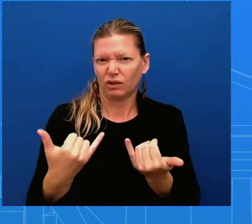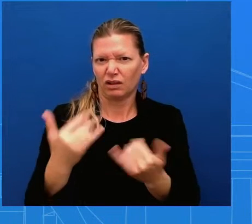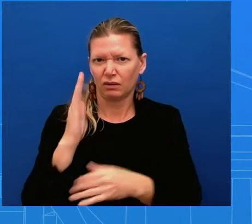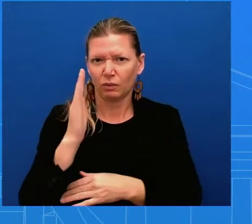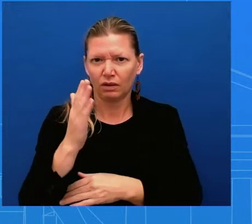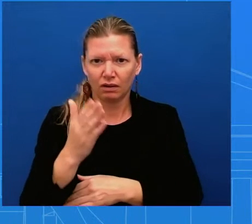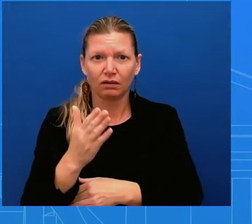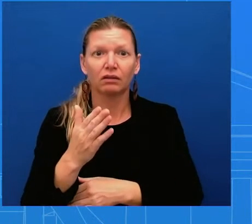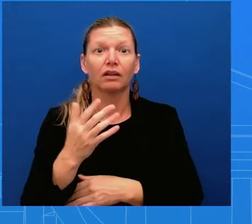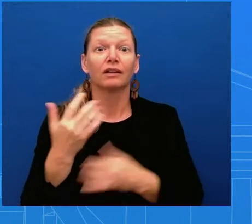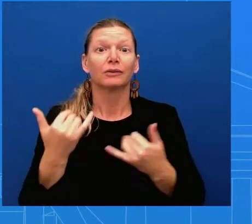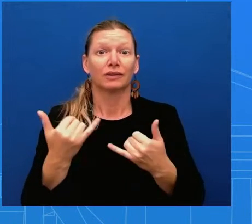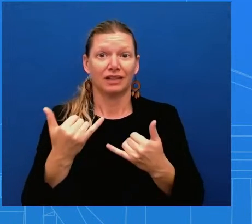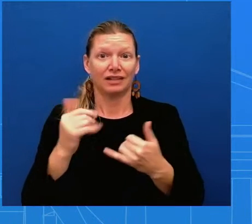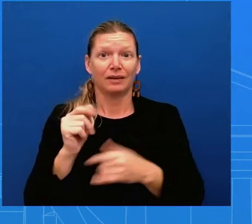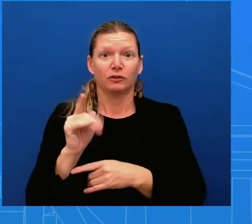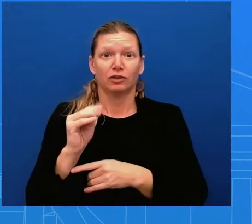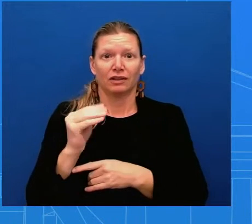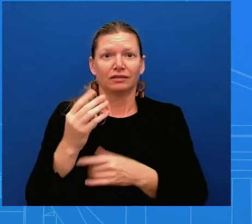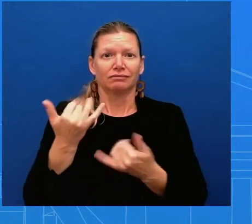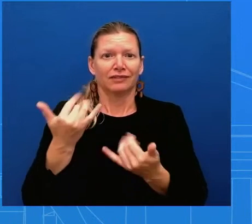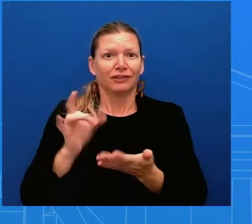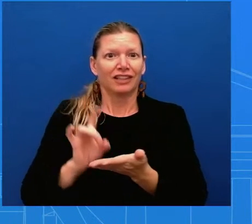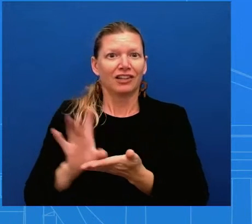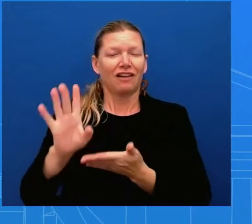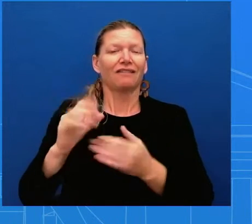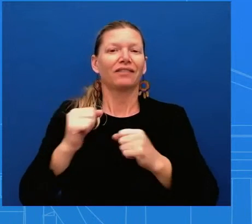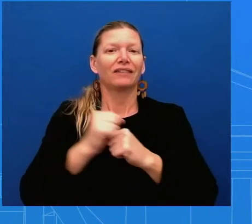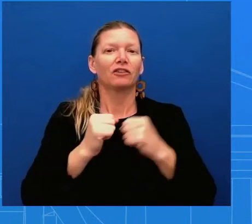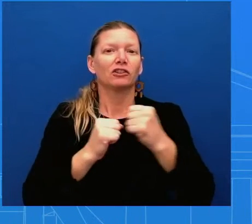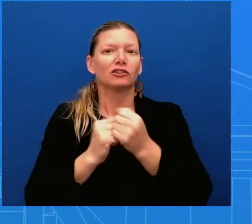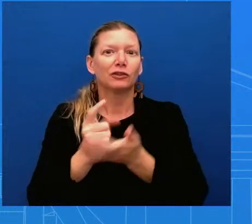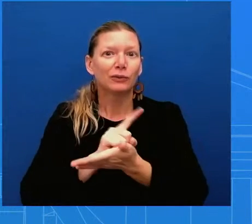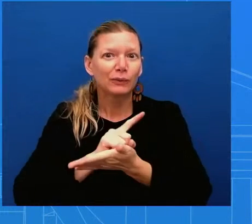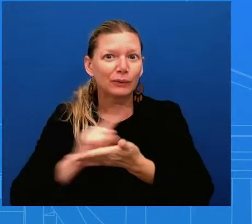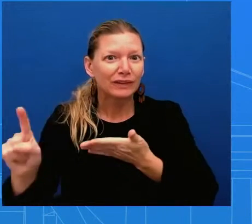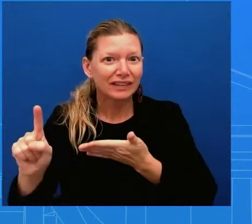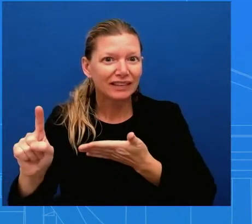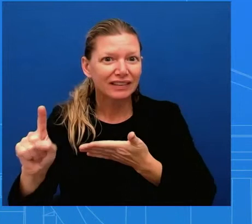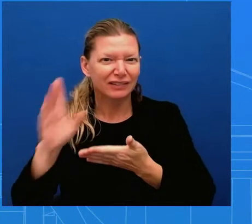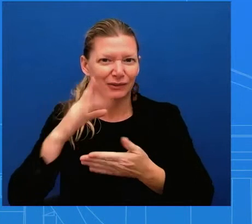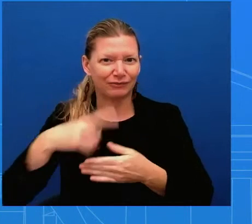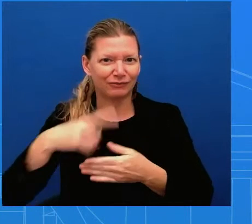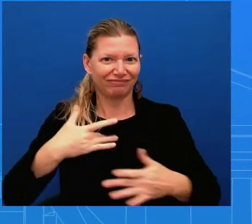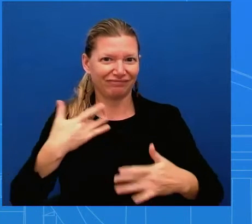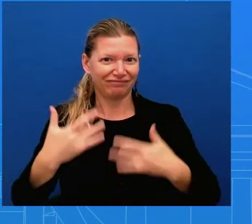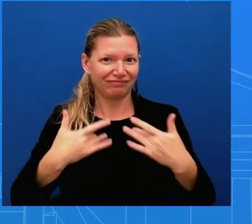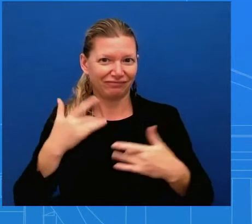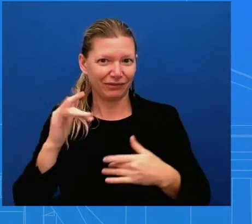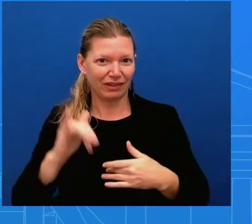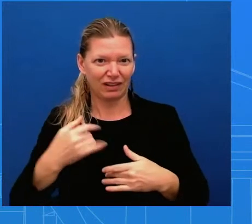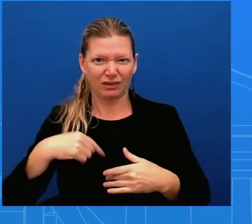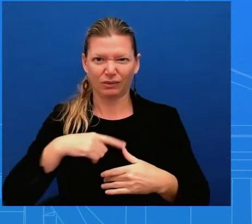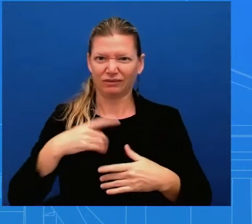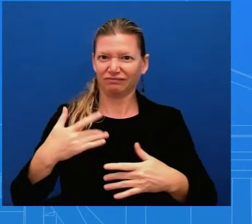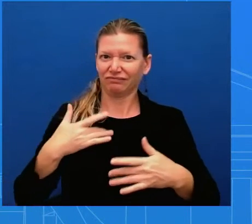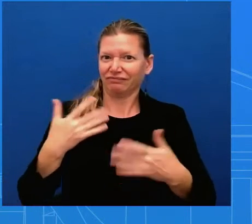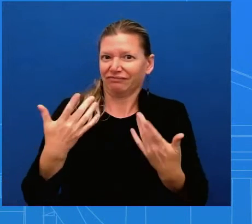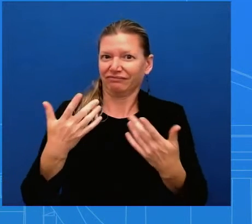We are celebrating the historic progress of President Biden's Investing in America agenda, which continues to create good-paying jobs,